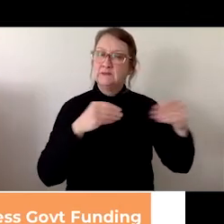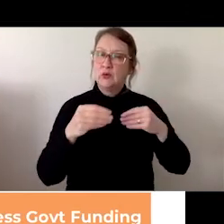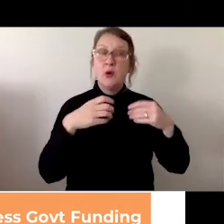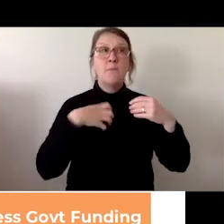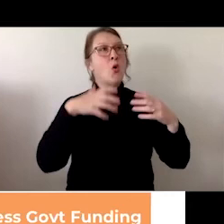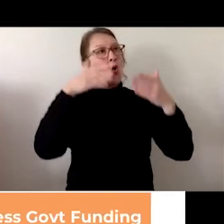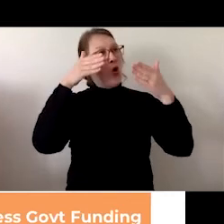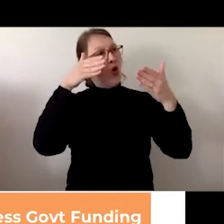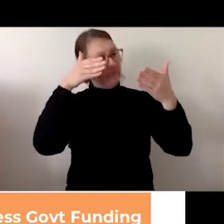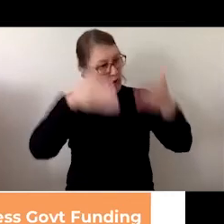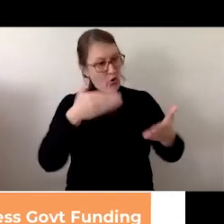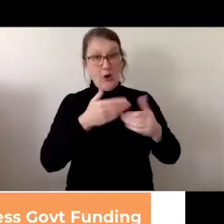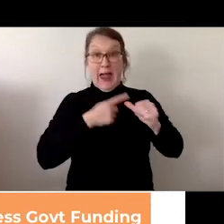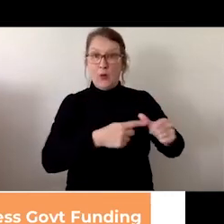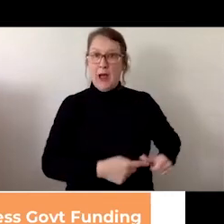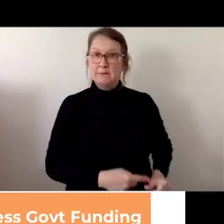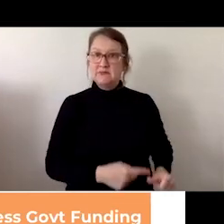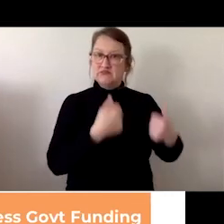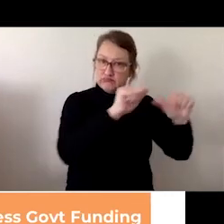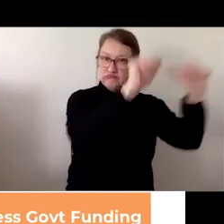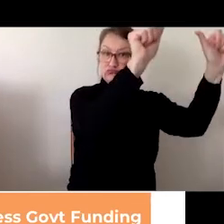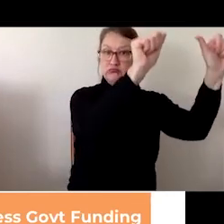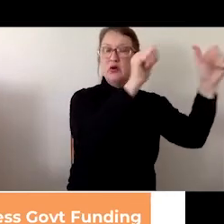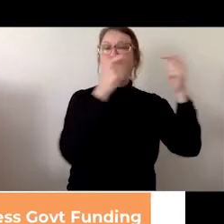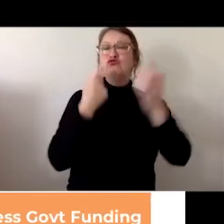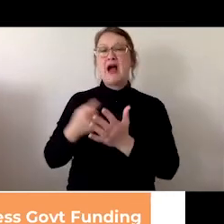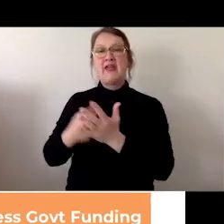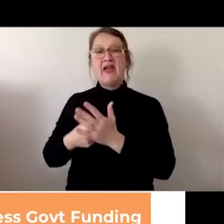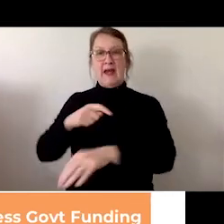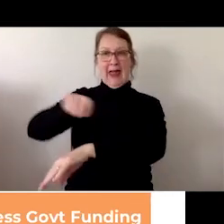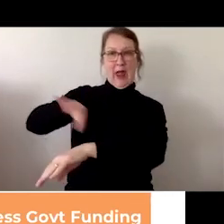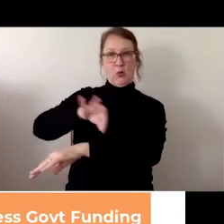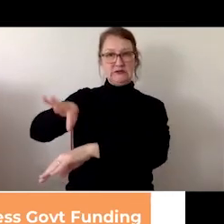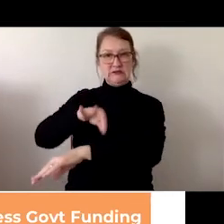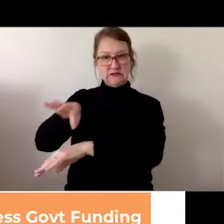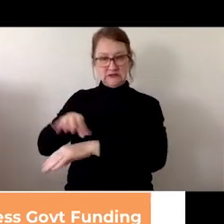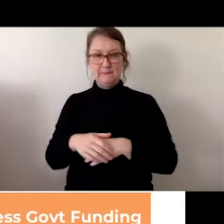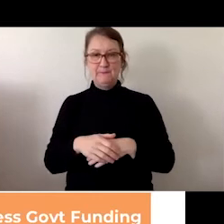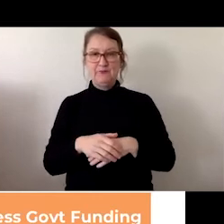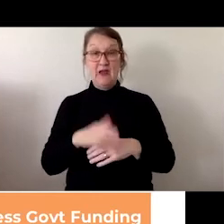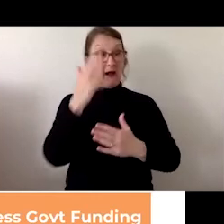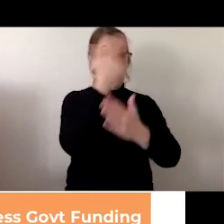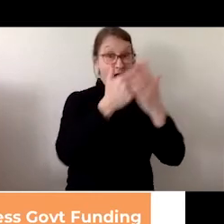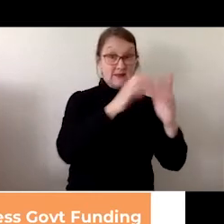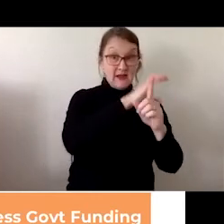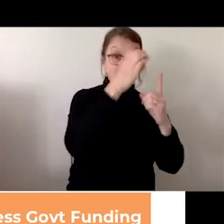than tasks and time. The arts and cultural organisations that can get on top of this will be ahead.